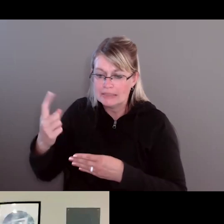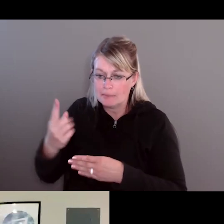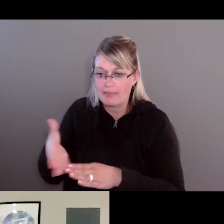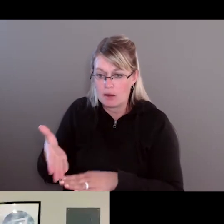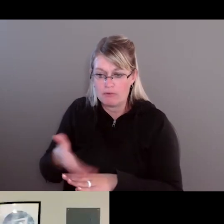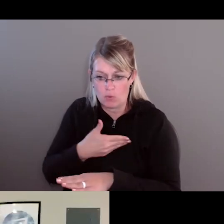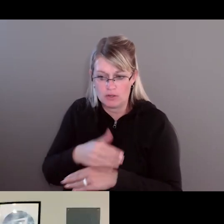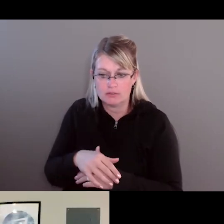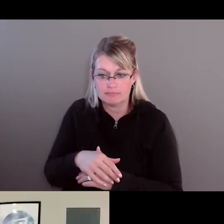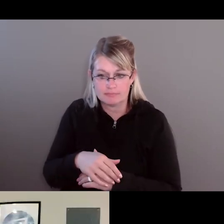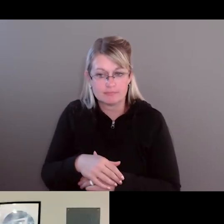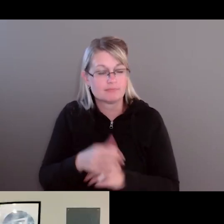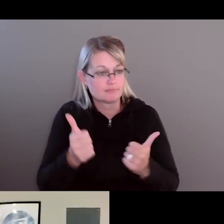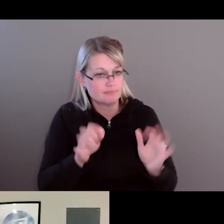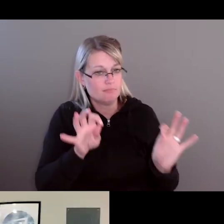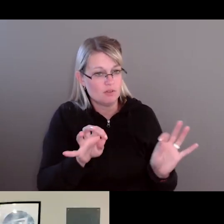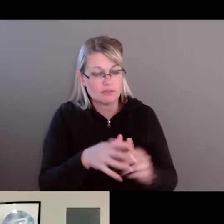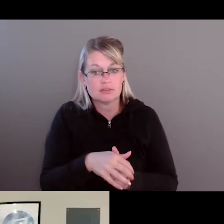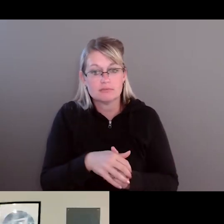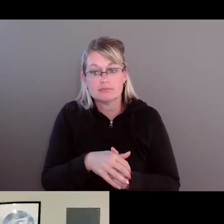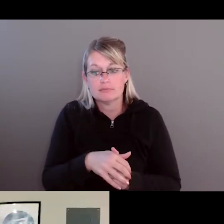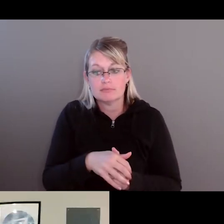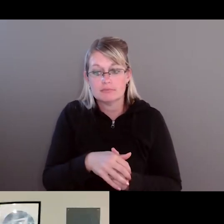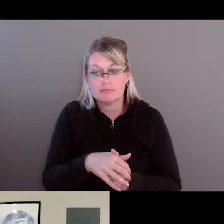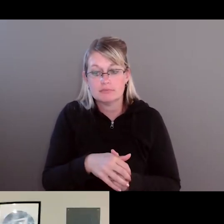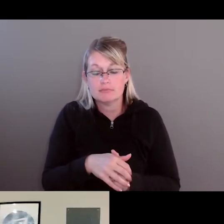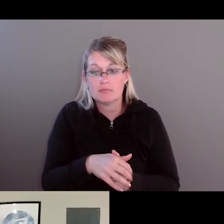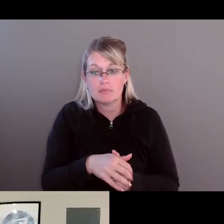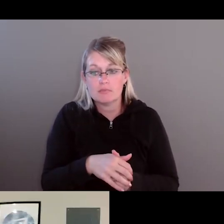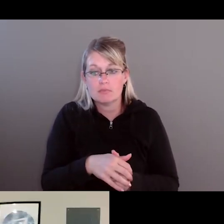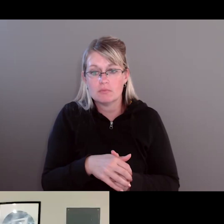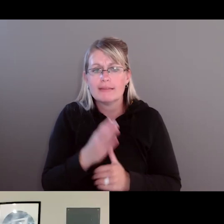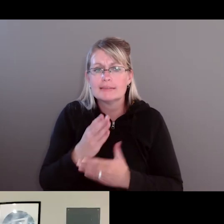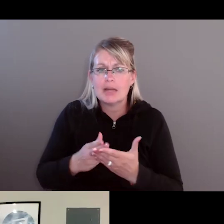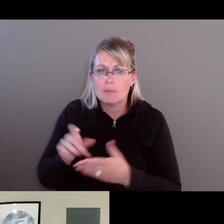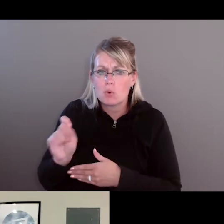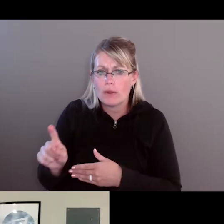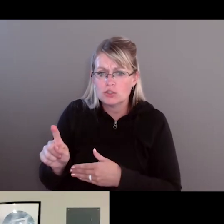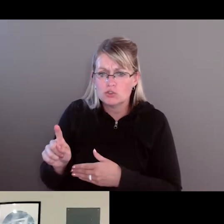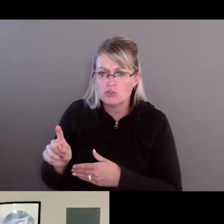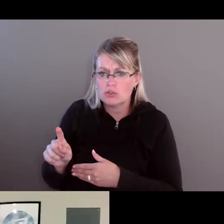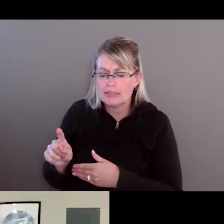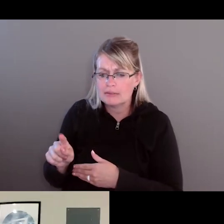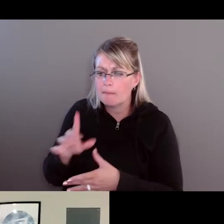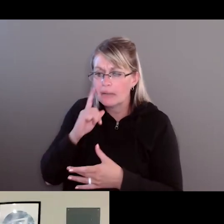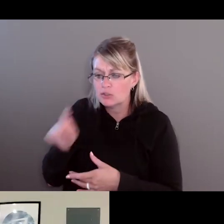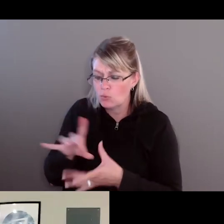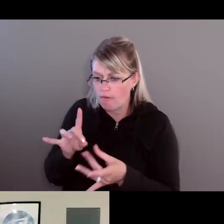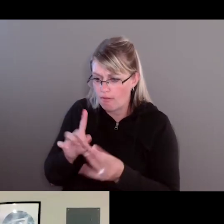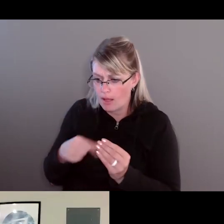Perfect. There's a few questions on -- you were talking about how